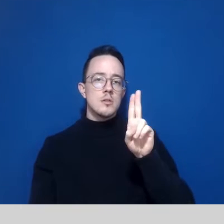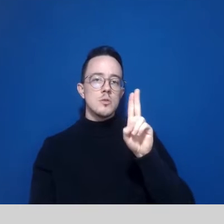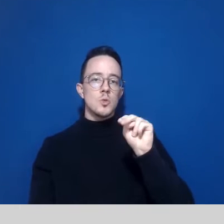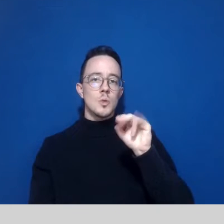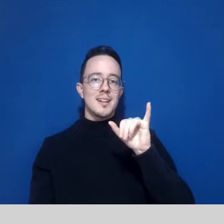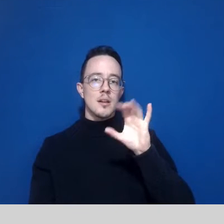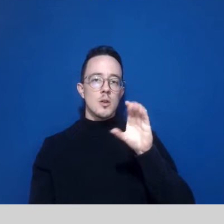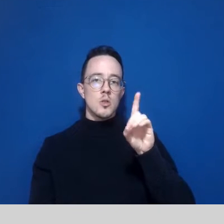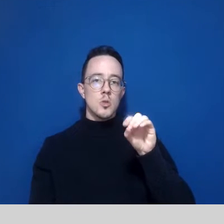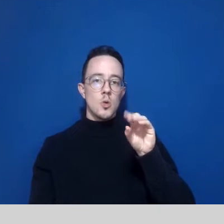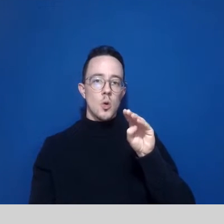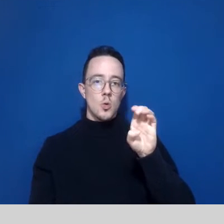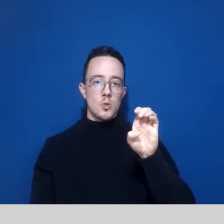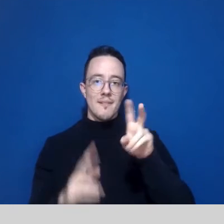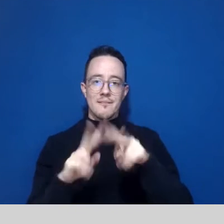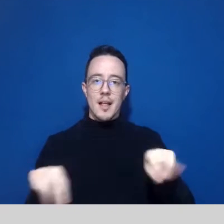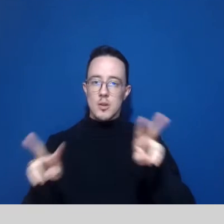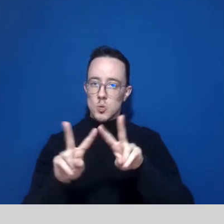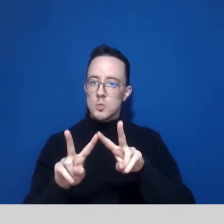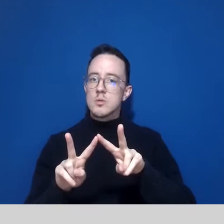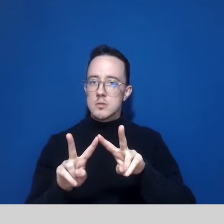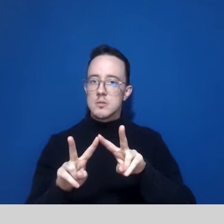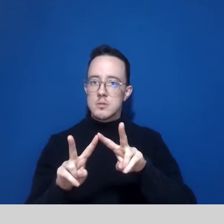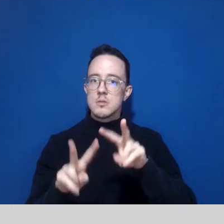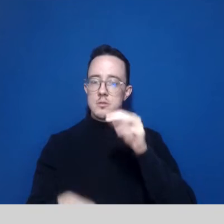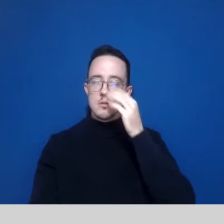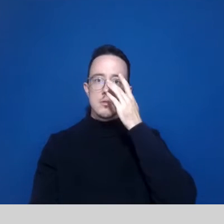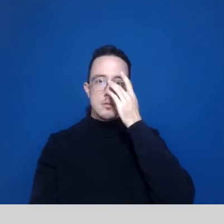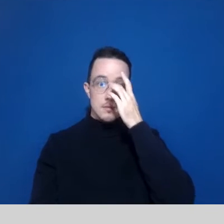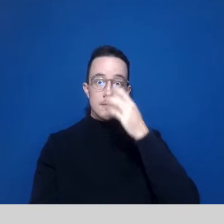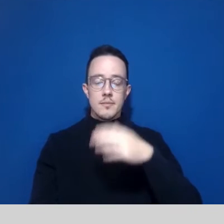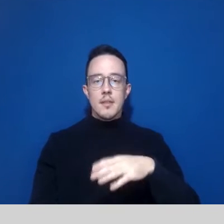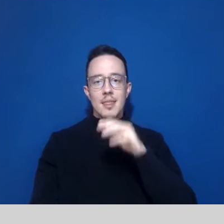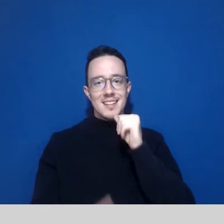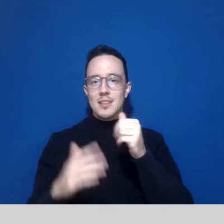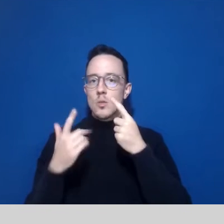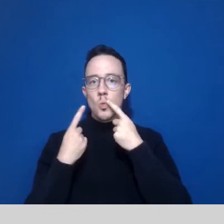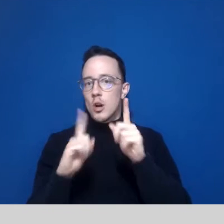to the Unicode value or code point,